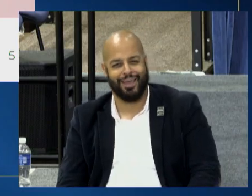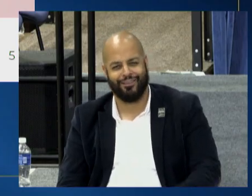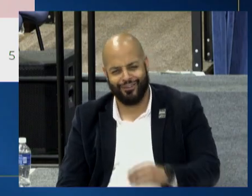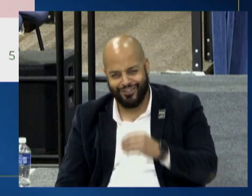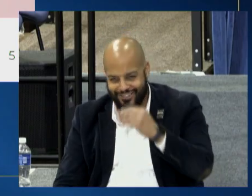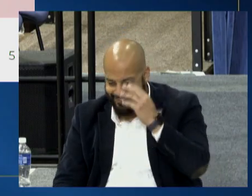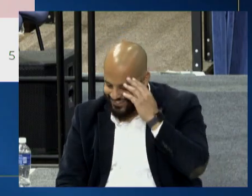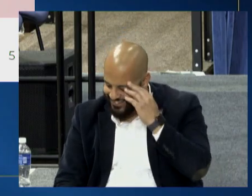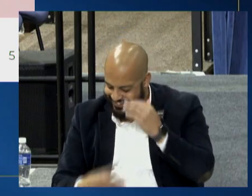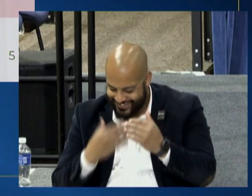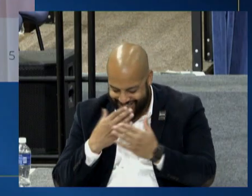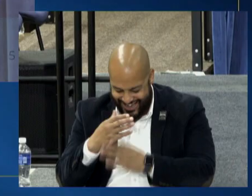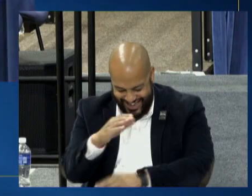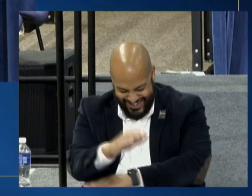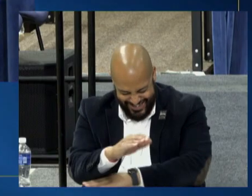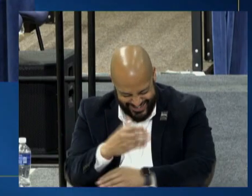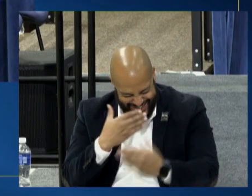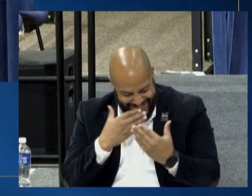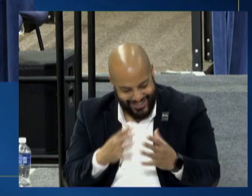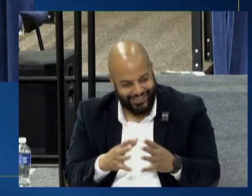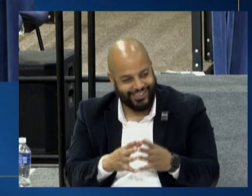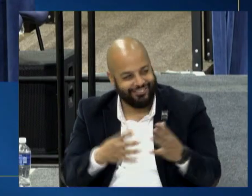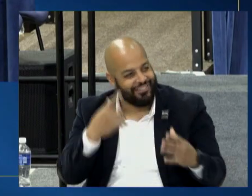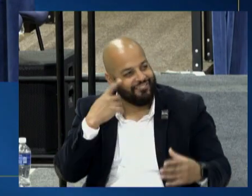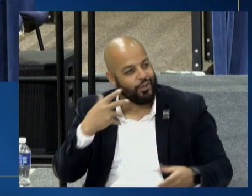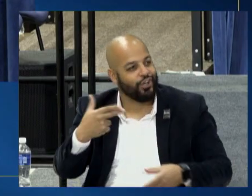Rachel Levine: Well, good afternoon. Thank you very much for joining us today. I'm Admiral